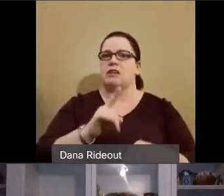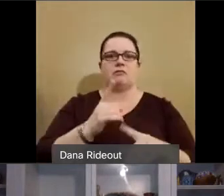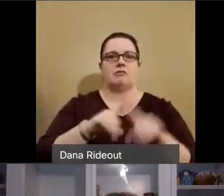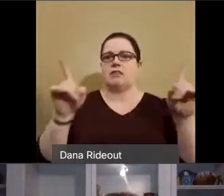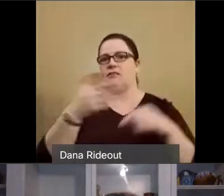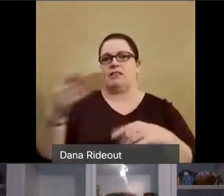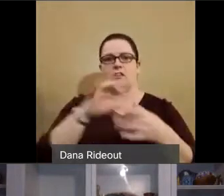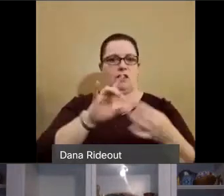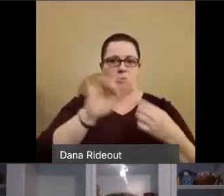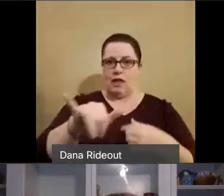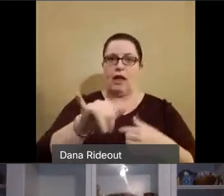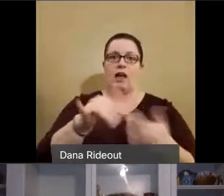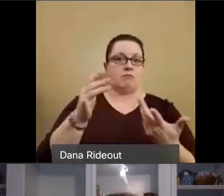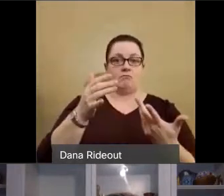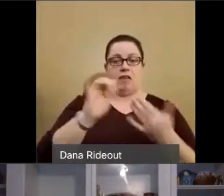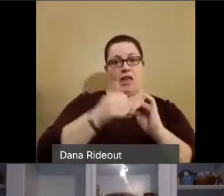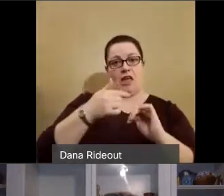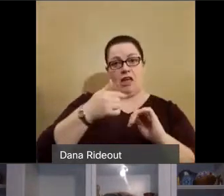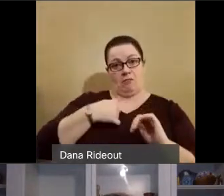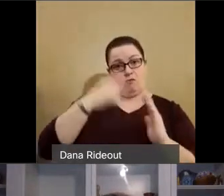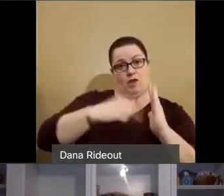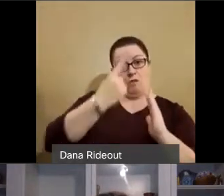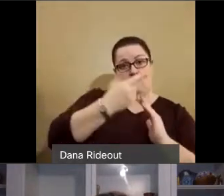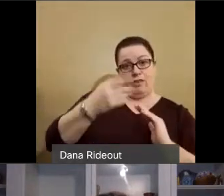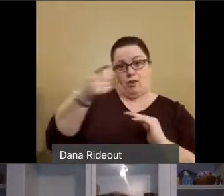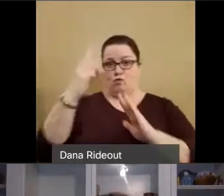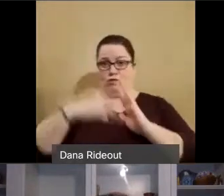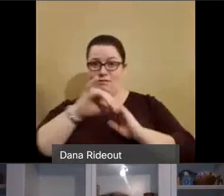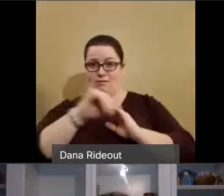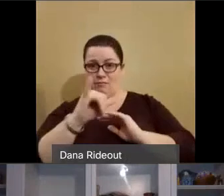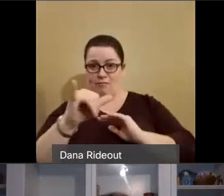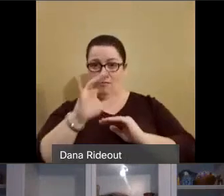Things about it, you know, how can I read 1 thing and come to a totally different conclusion than someone else.